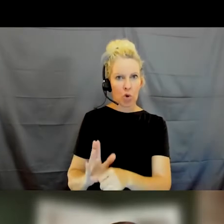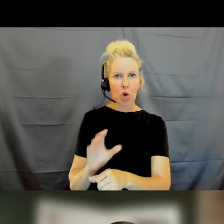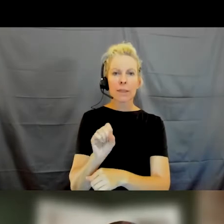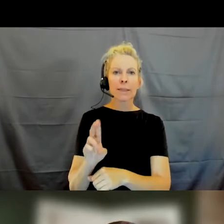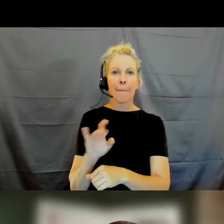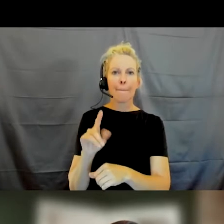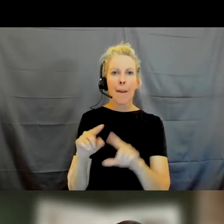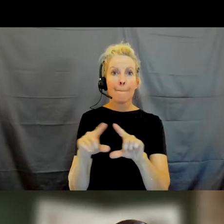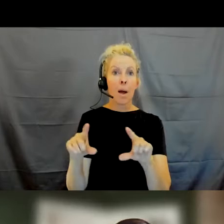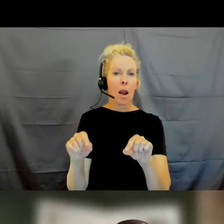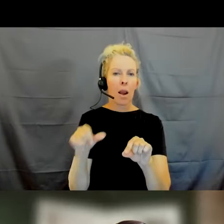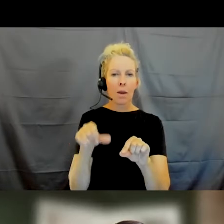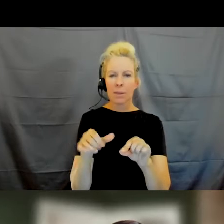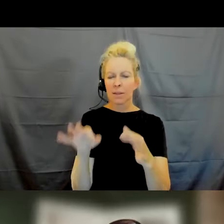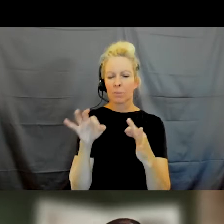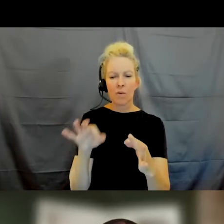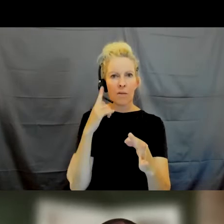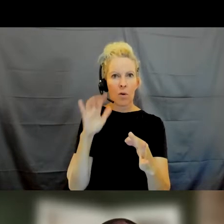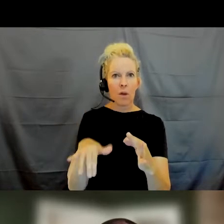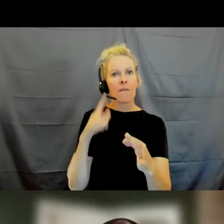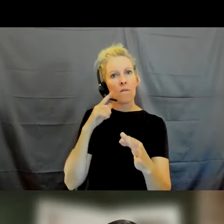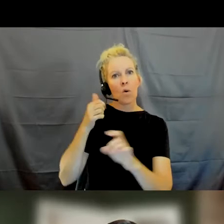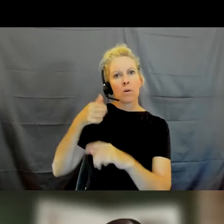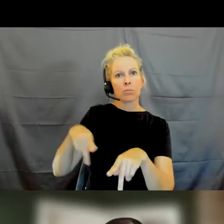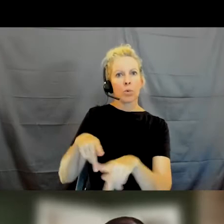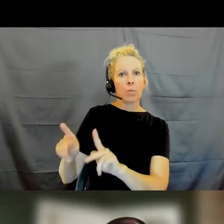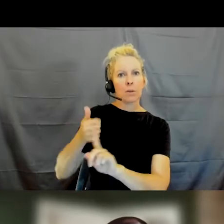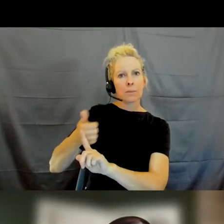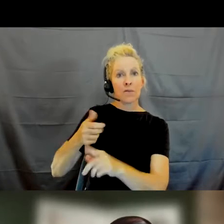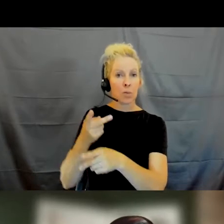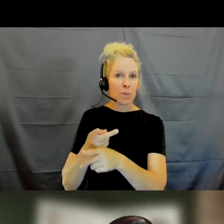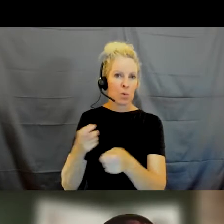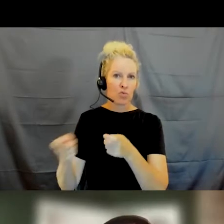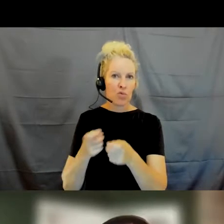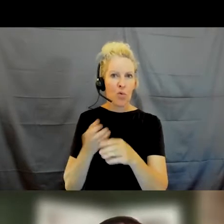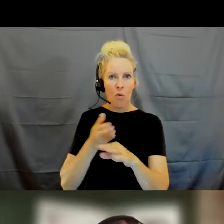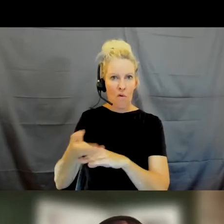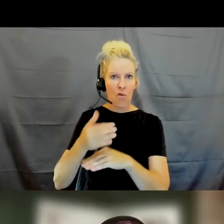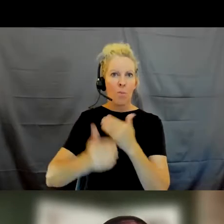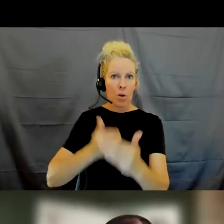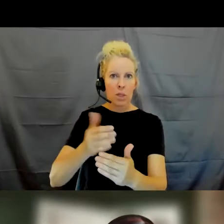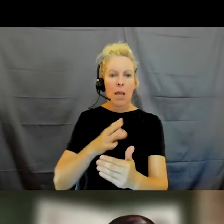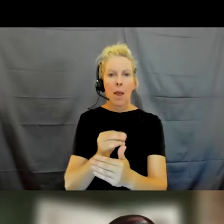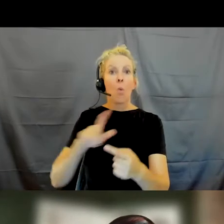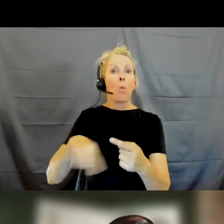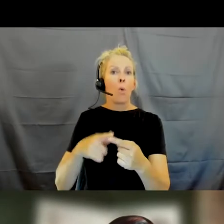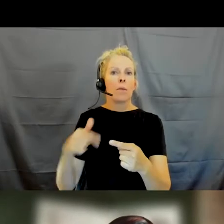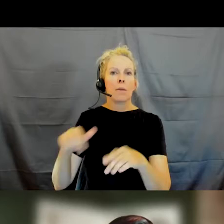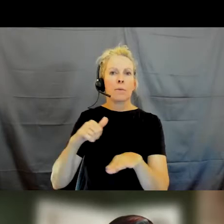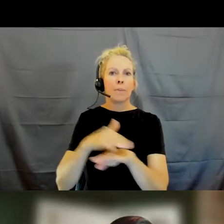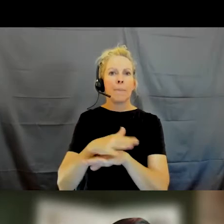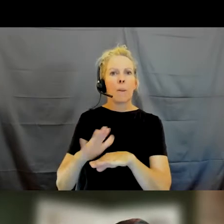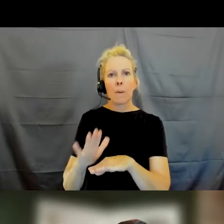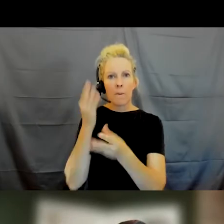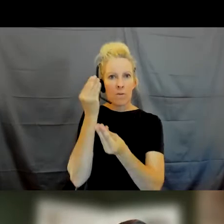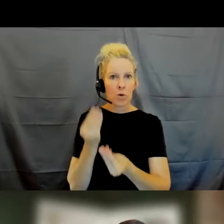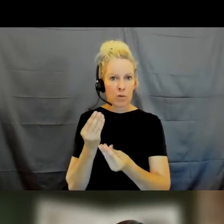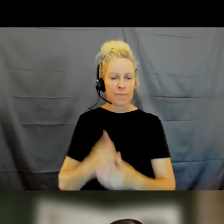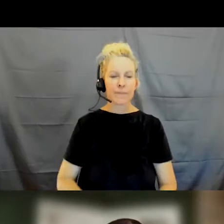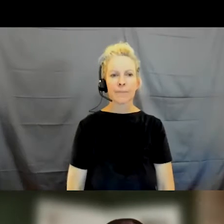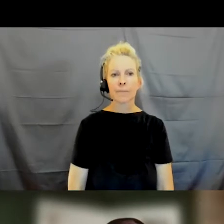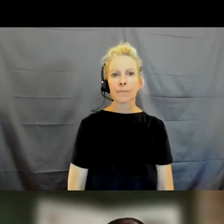recommend doing it. You might want to discuss that on your own internal teams. The next one,